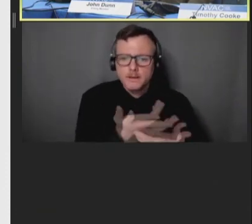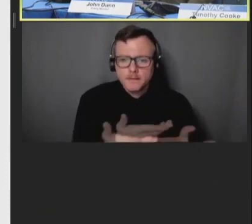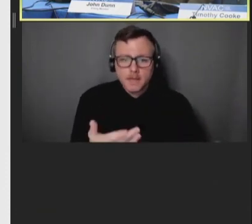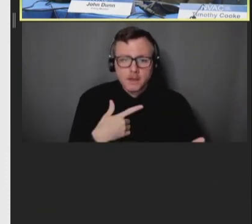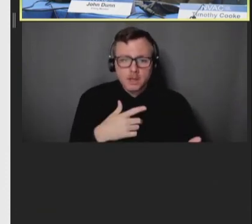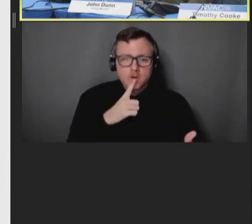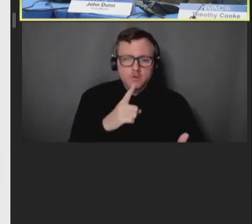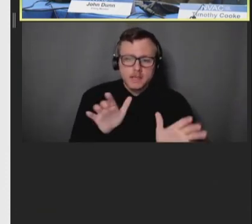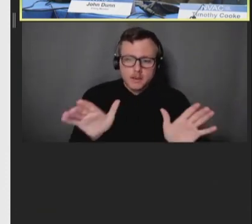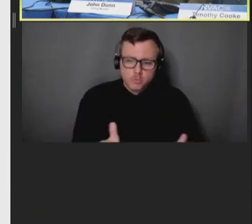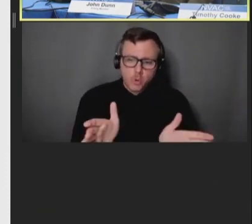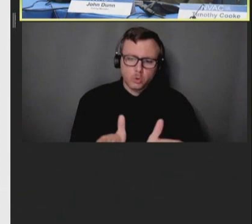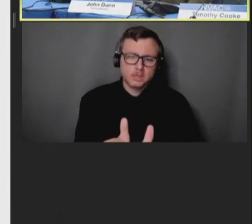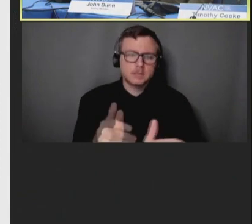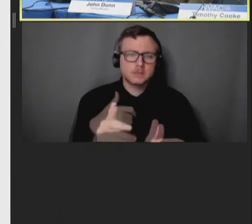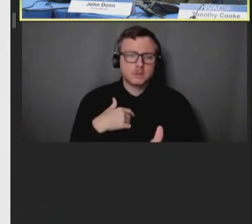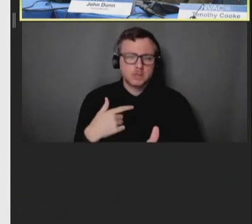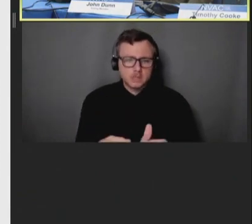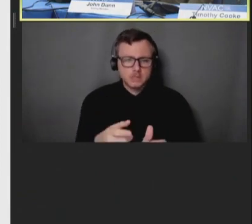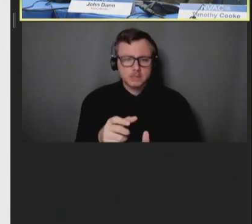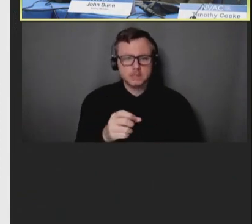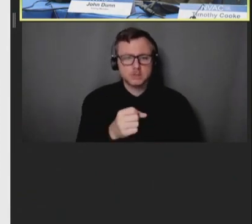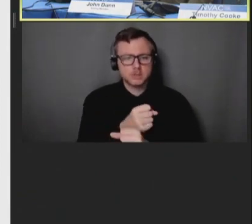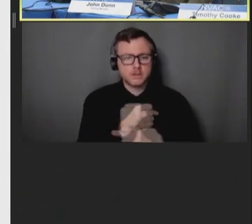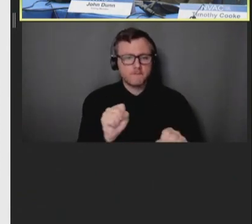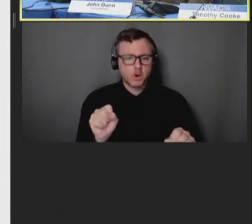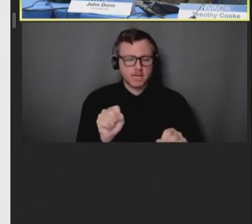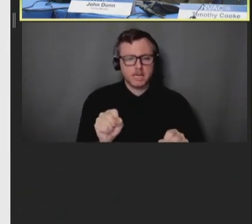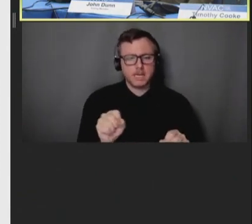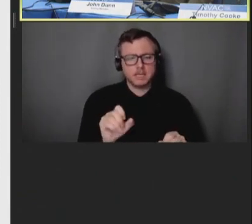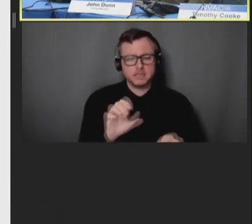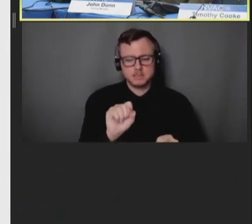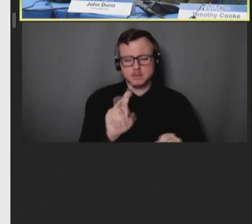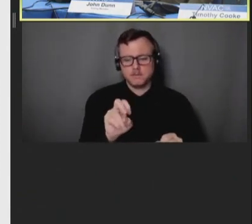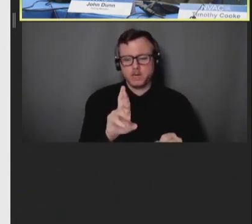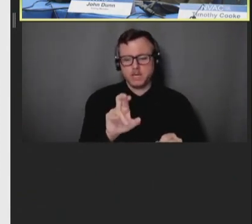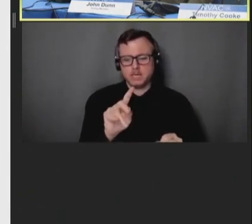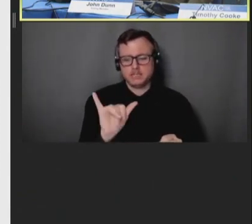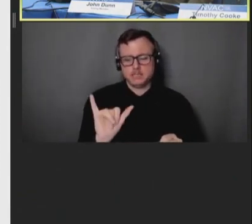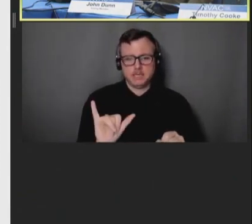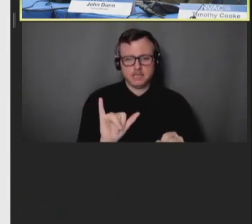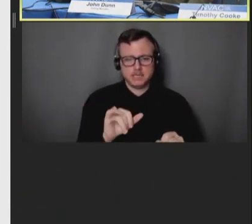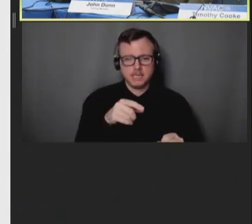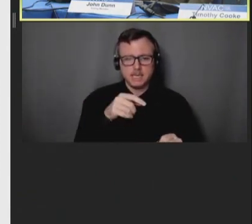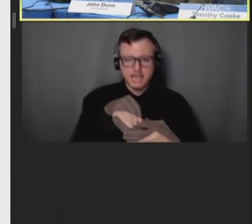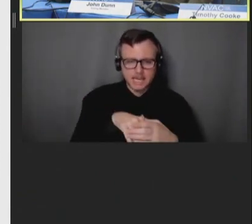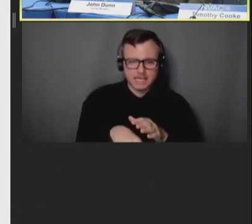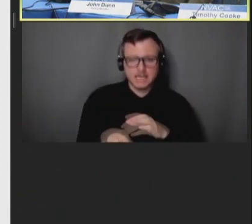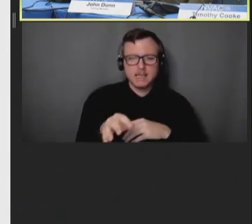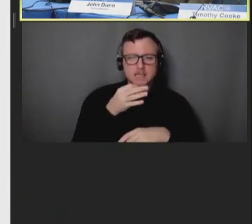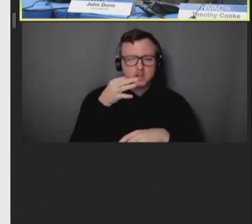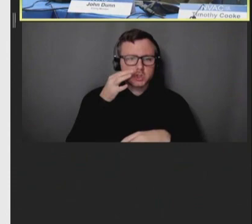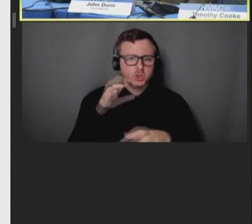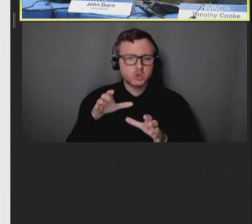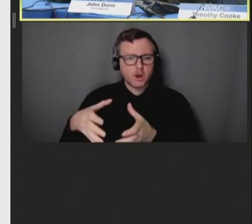high vaccination rates was sovereignty, and this was in the tribes, I believe. Sovereignty, and the ability to enact independent strategies.